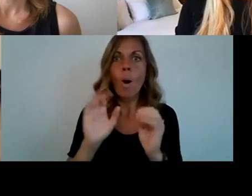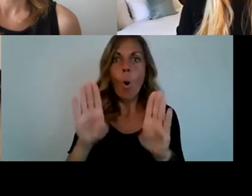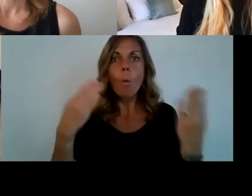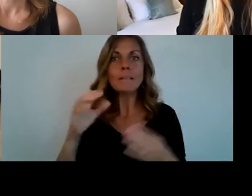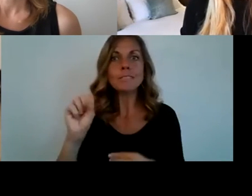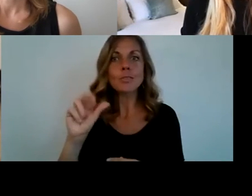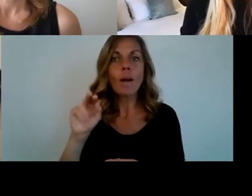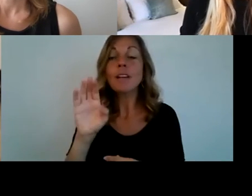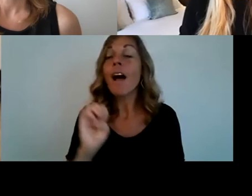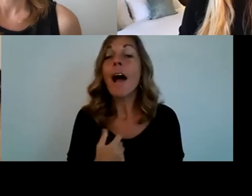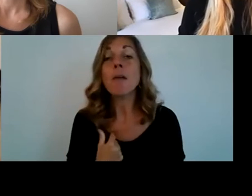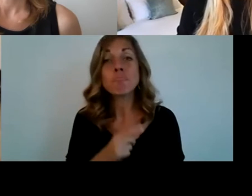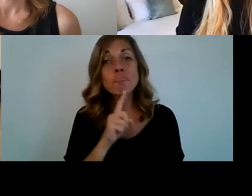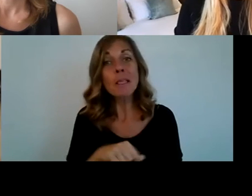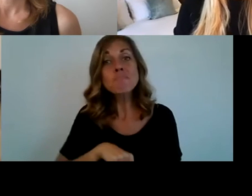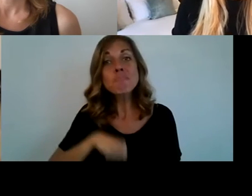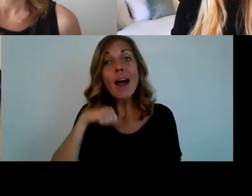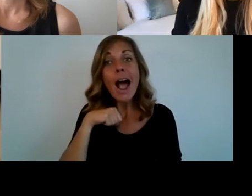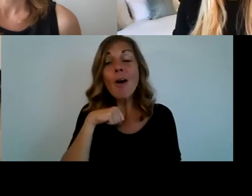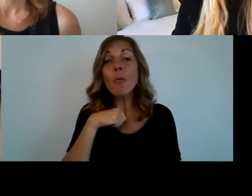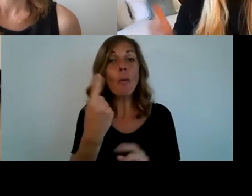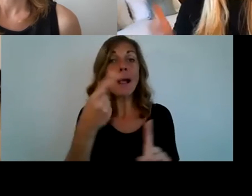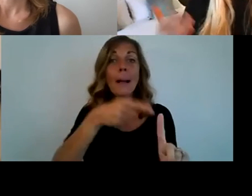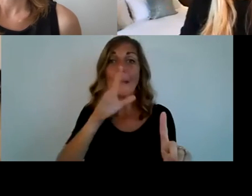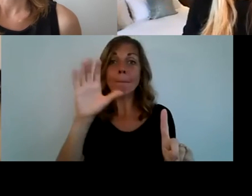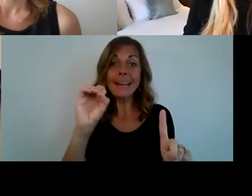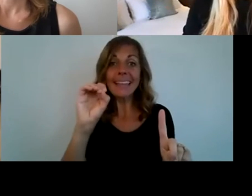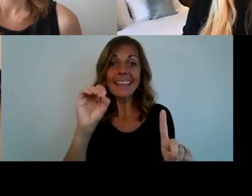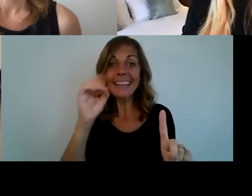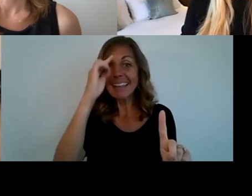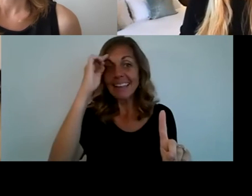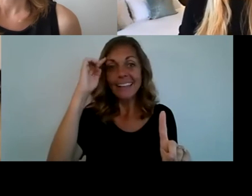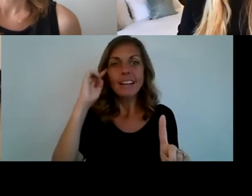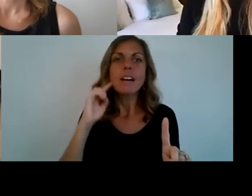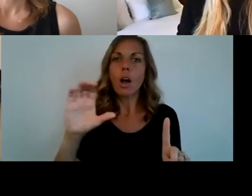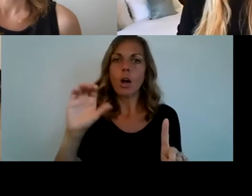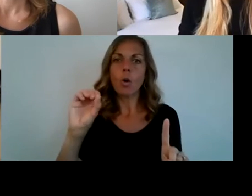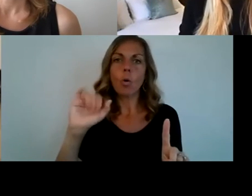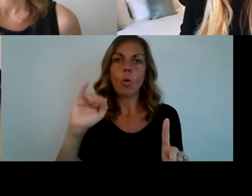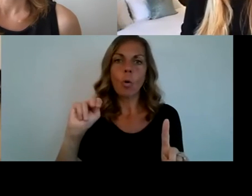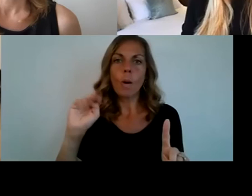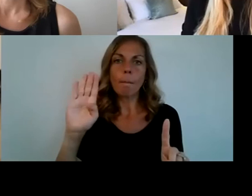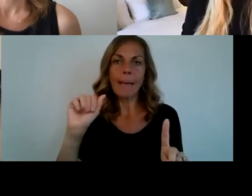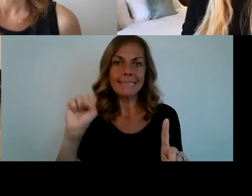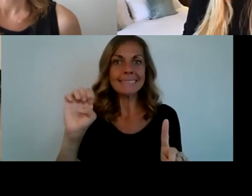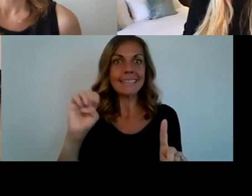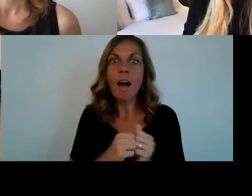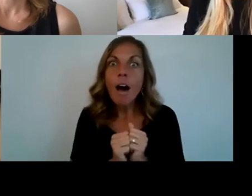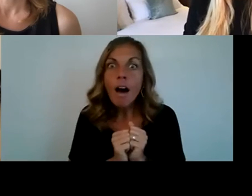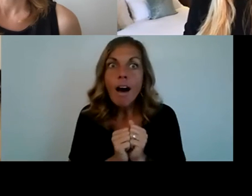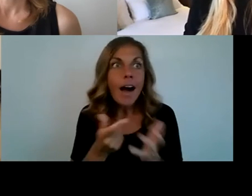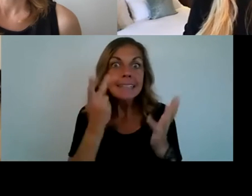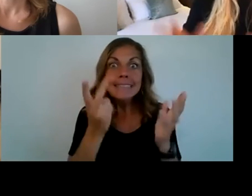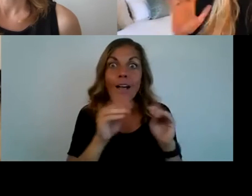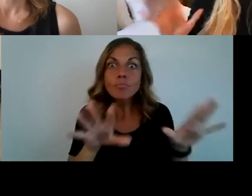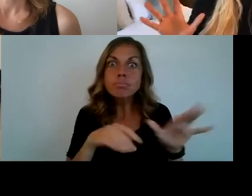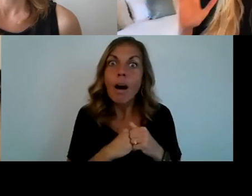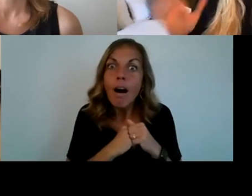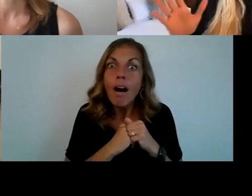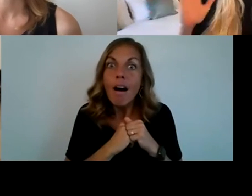first company to open source their pandemic playbook was Coinbase. It was like, yes. This